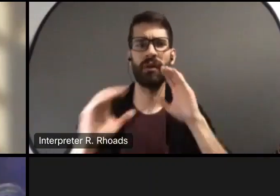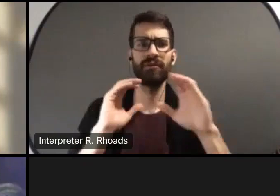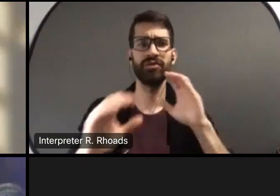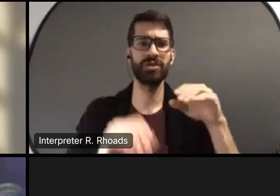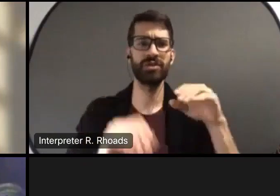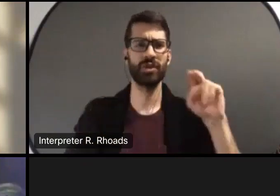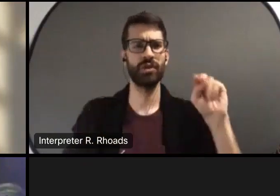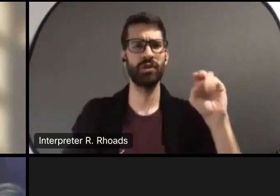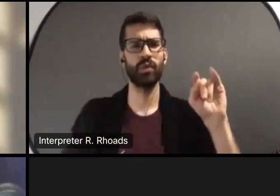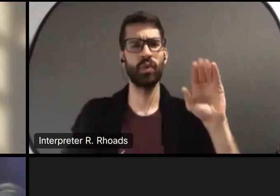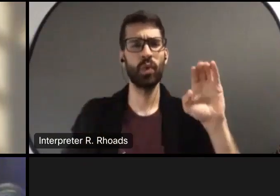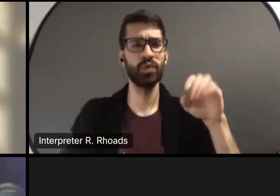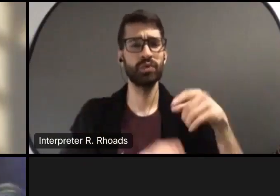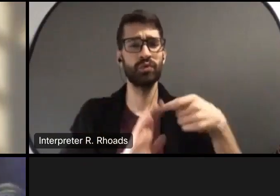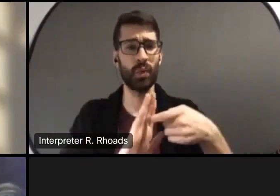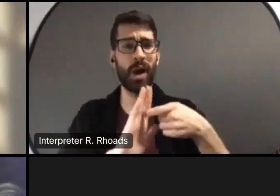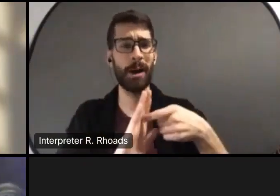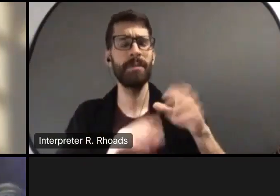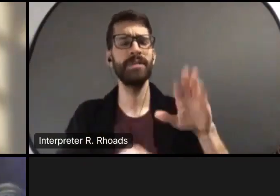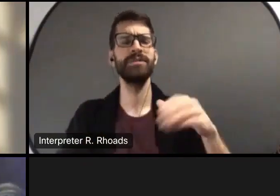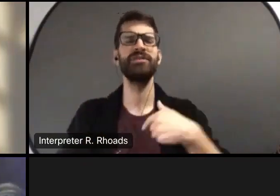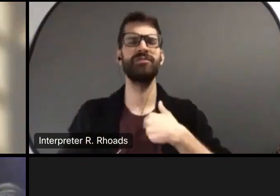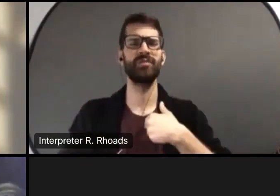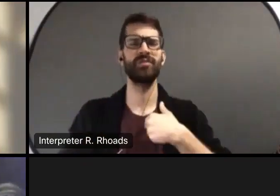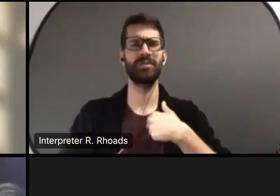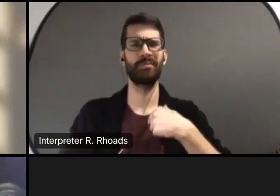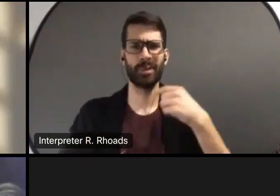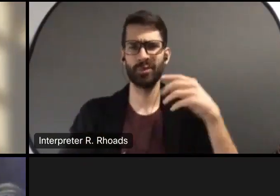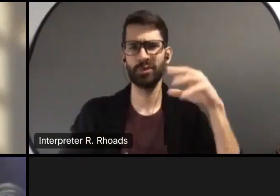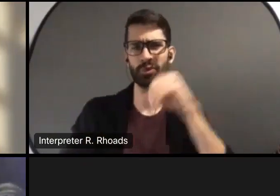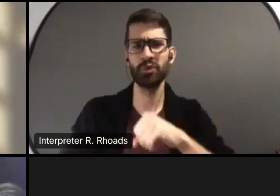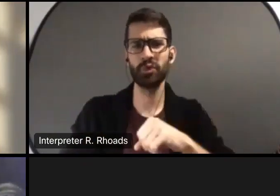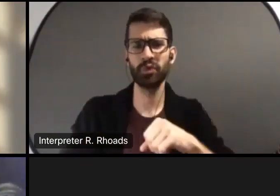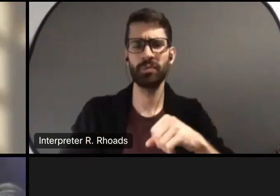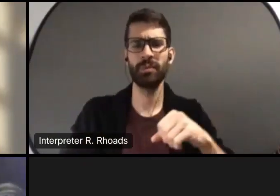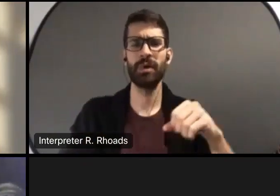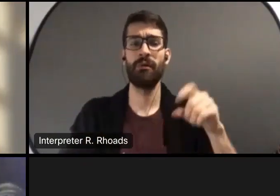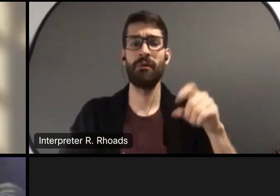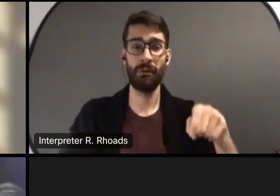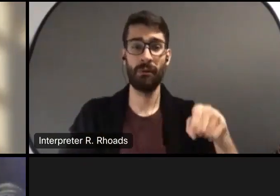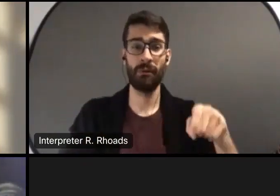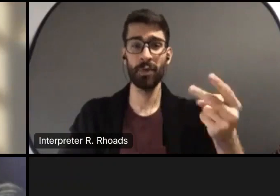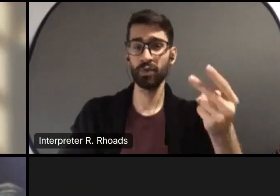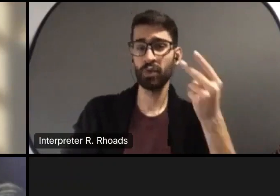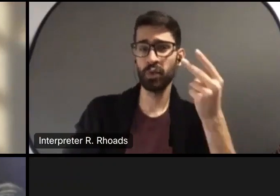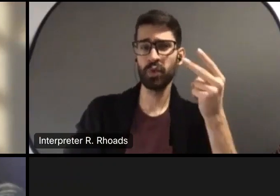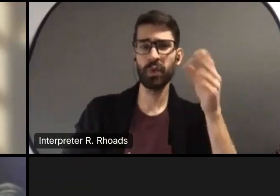because I had been under the impression that we had to use two of the four methods and you said